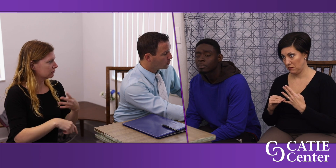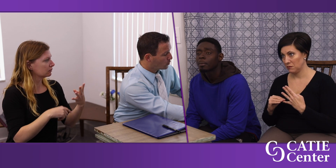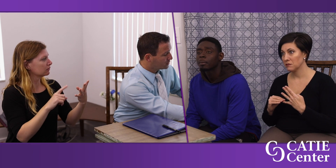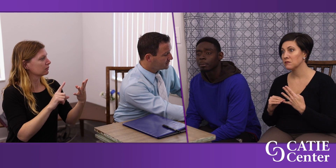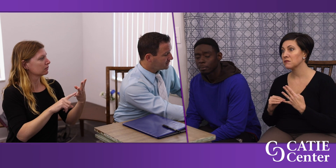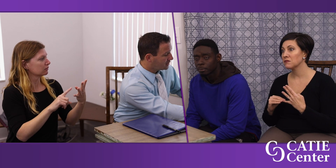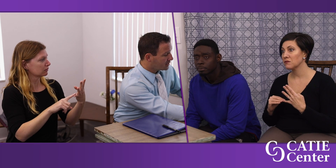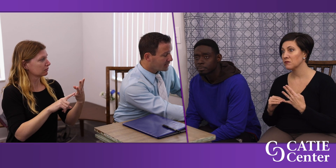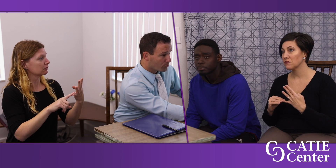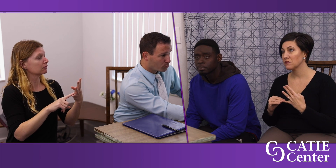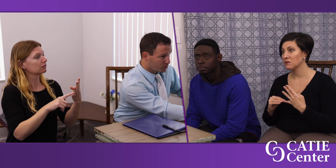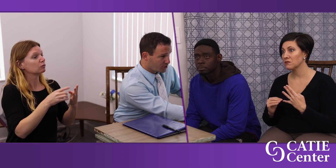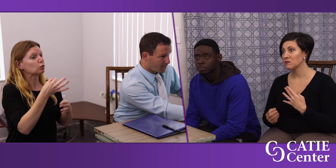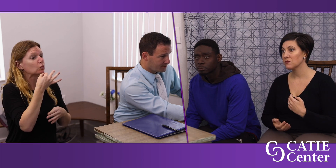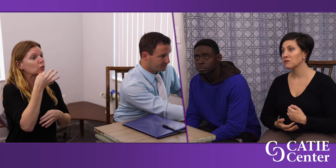or D) a narrow bridge ahead.